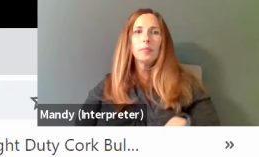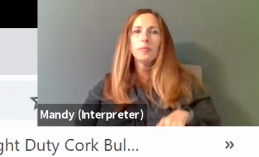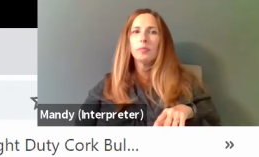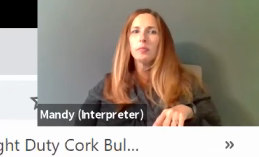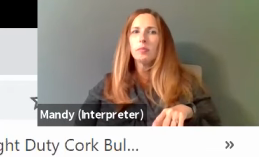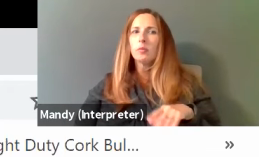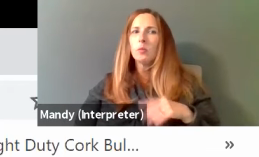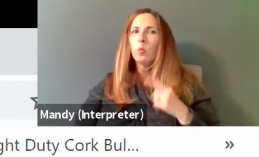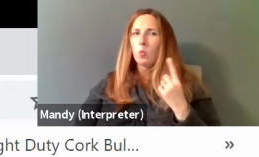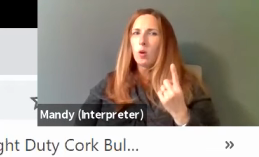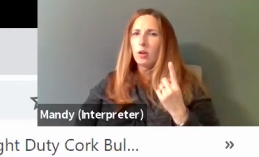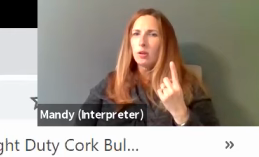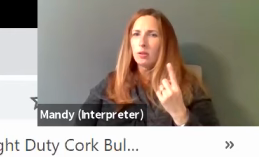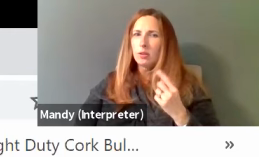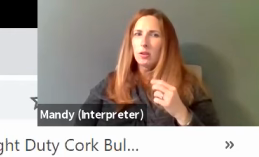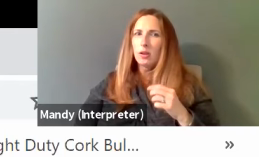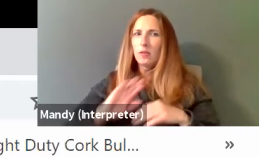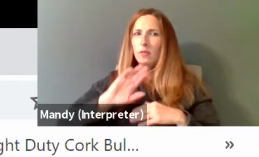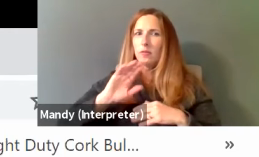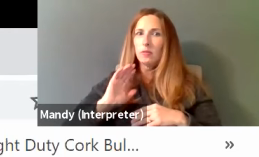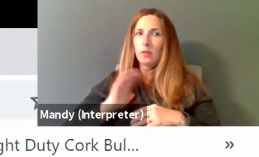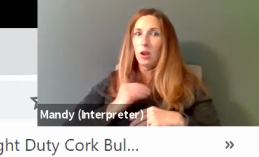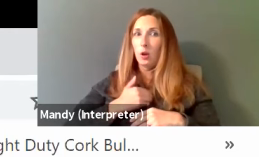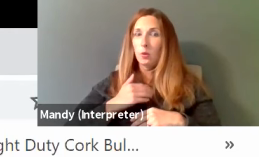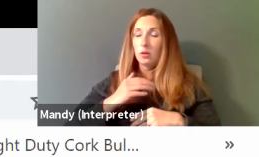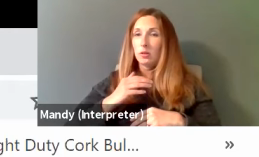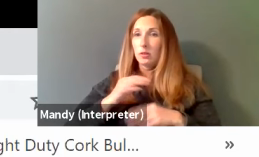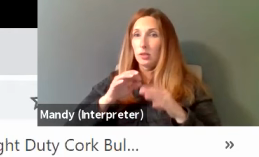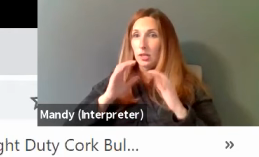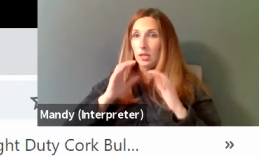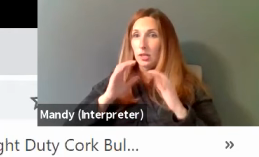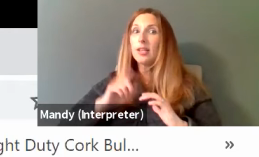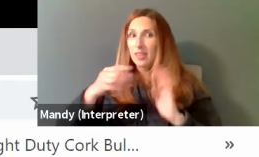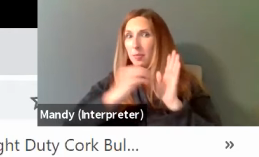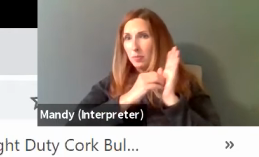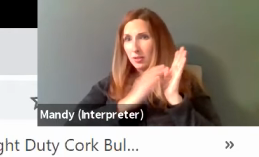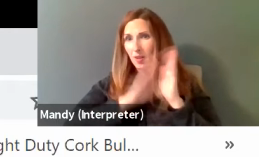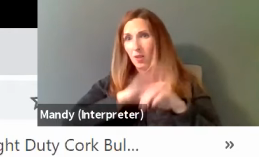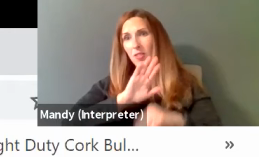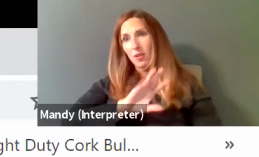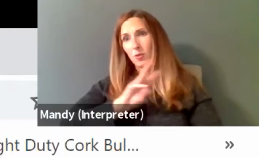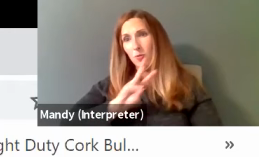and they put notice on their website which is really, really good practice to do so.